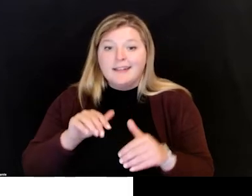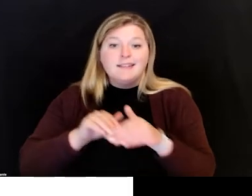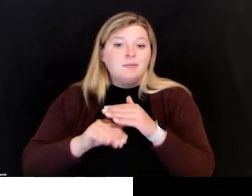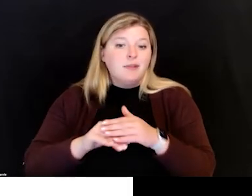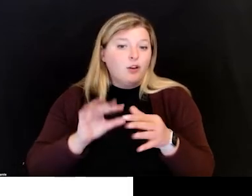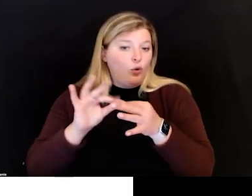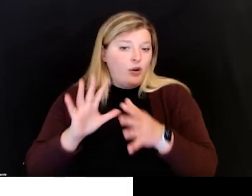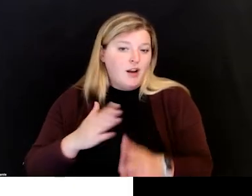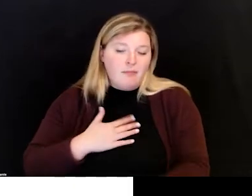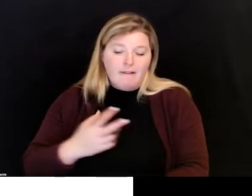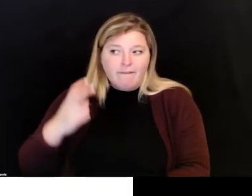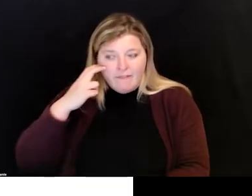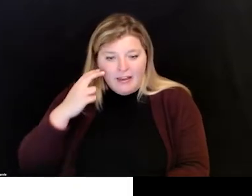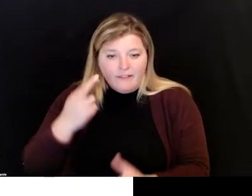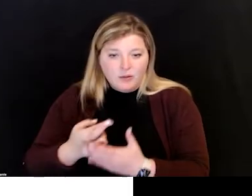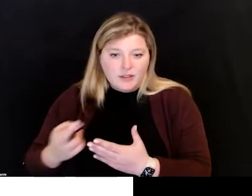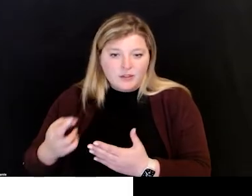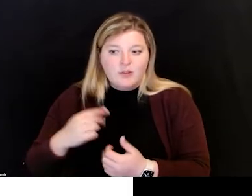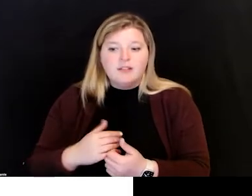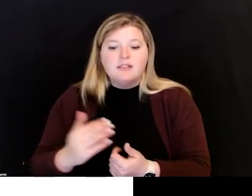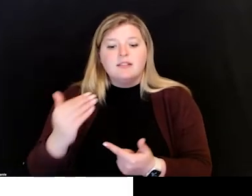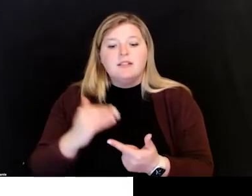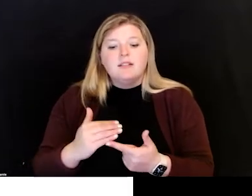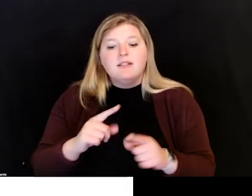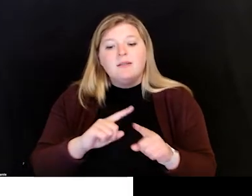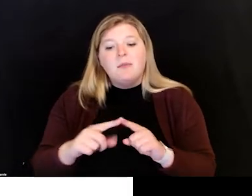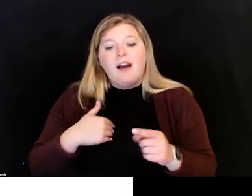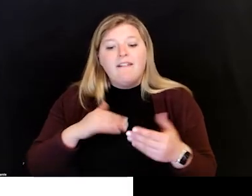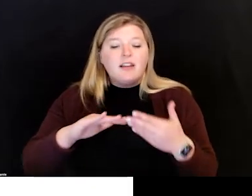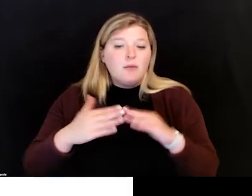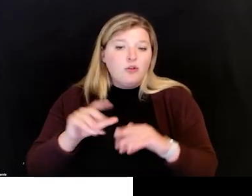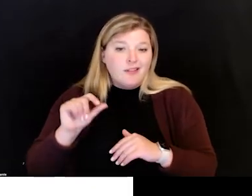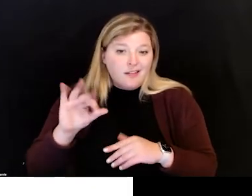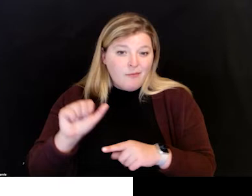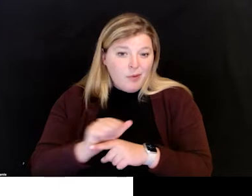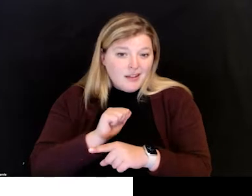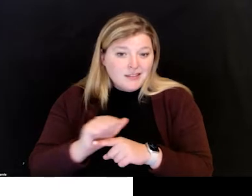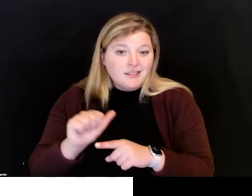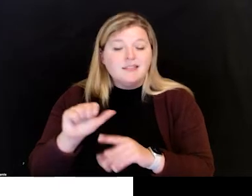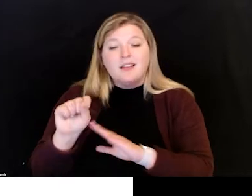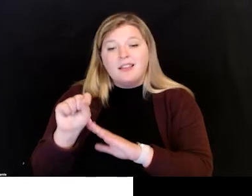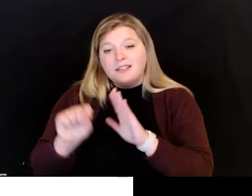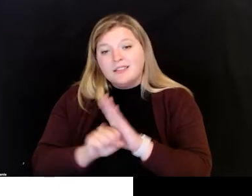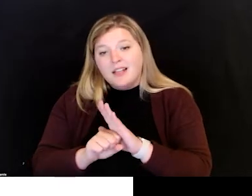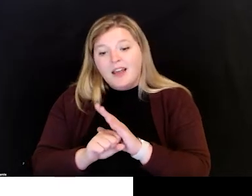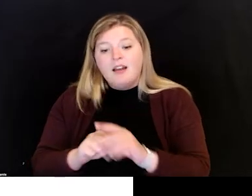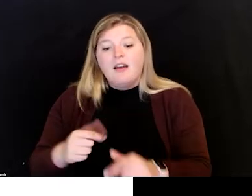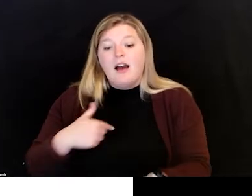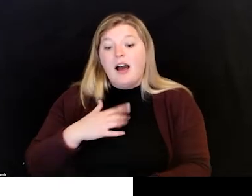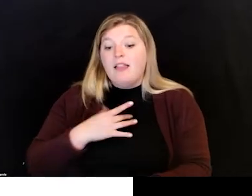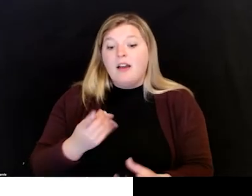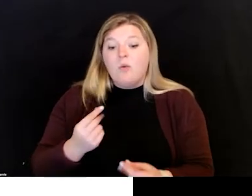my favorite resource. But there are communities of practice at the state. One that I like is the InDesign accessibility